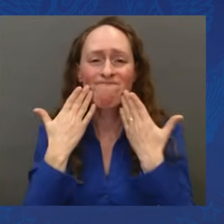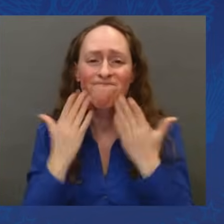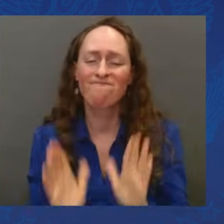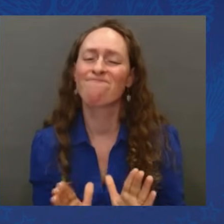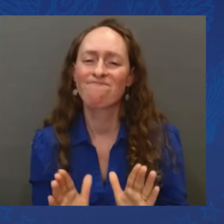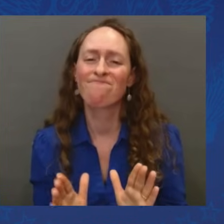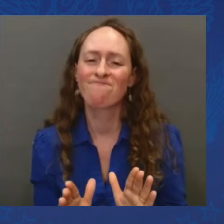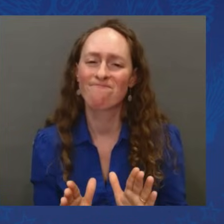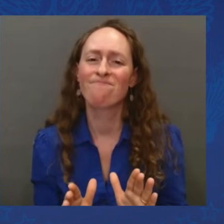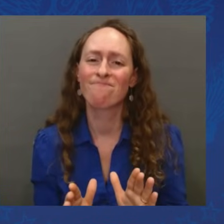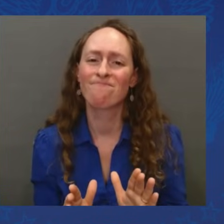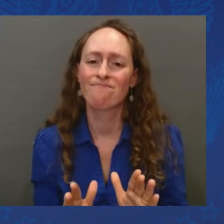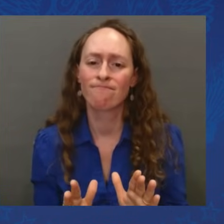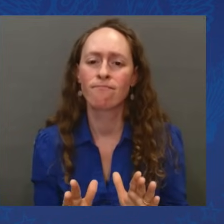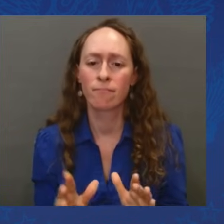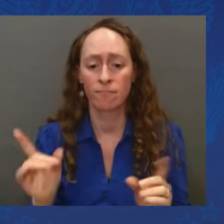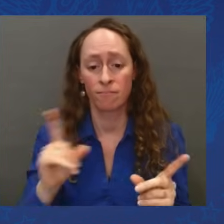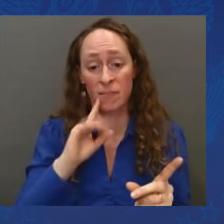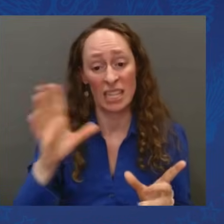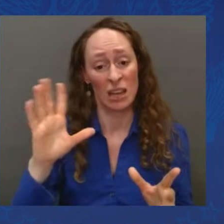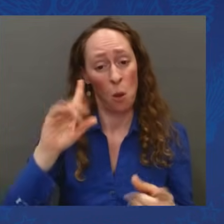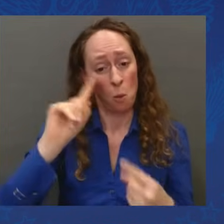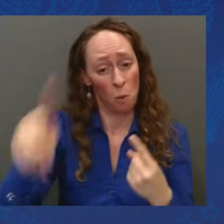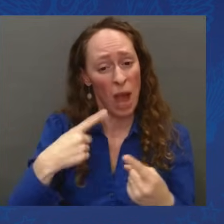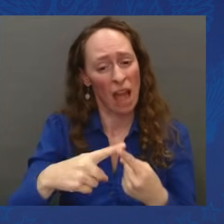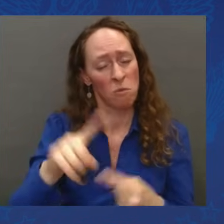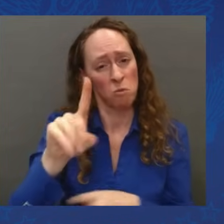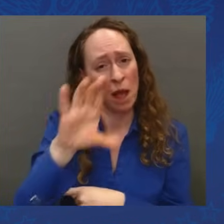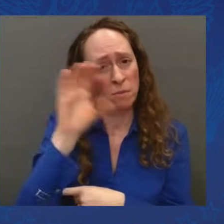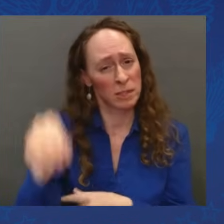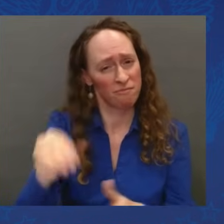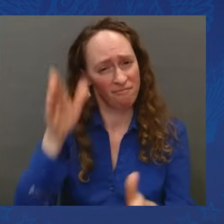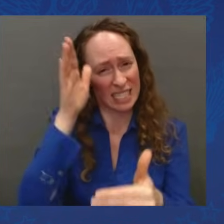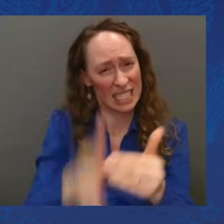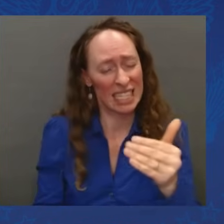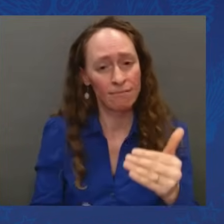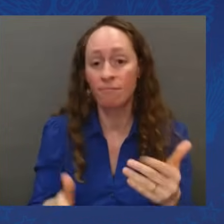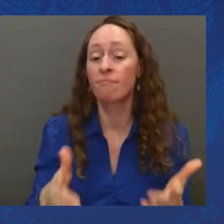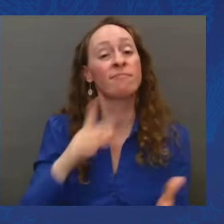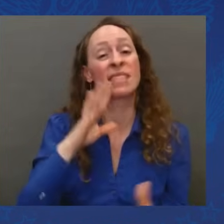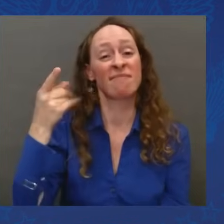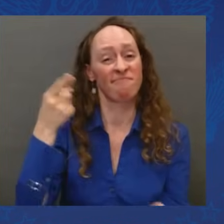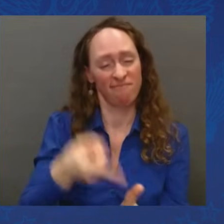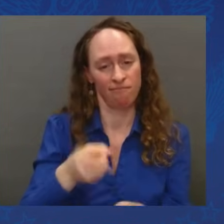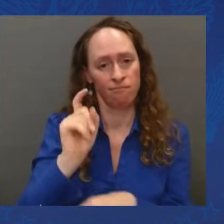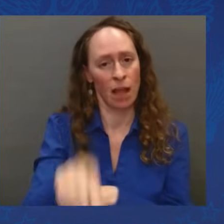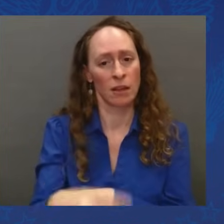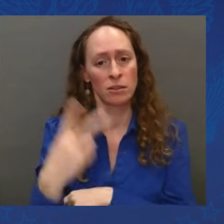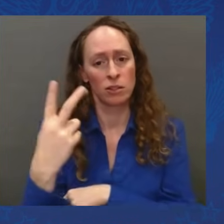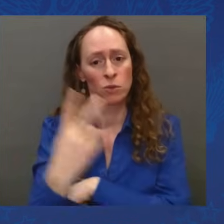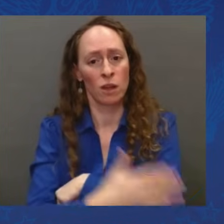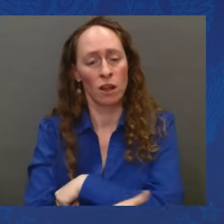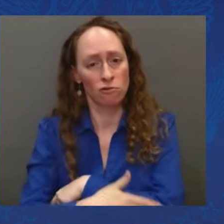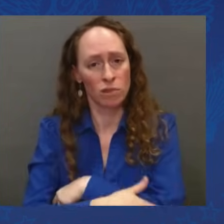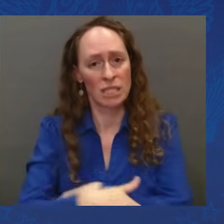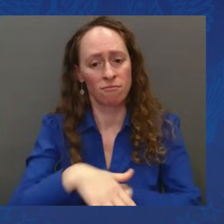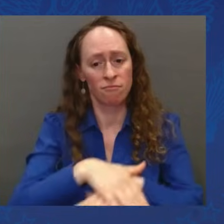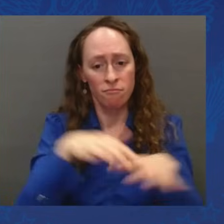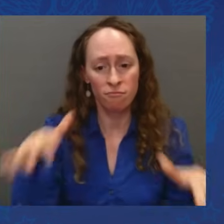I made it clear to the Israelis I think it's a big mistake to -- for them to think they're going to occupy Gaza and maintain Gaza. I don't think that works.